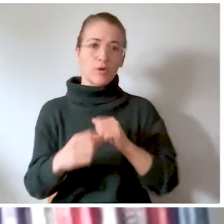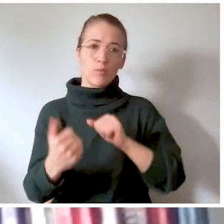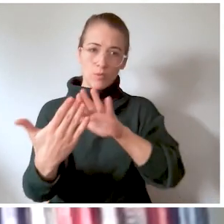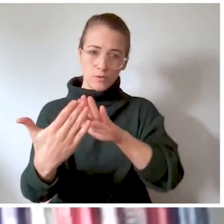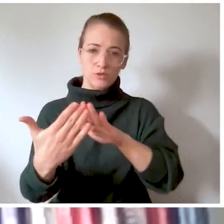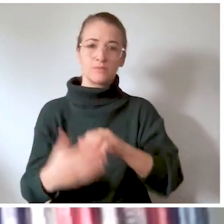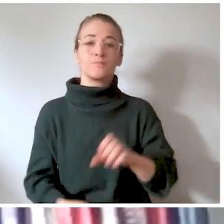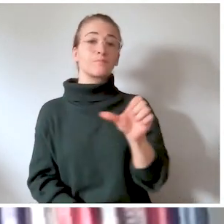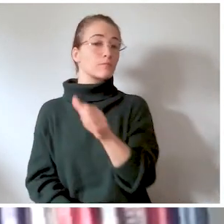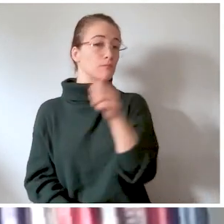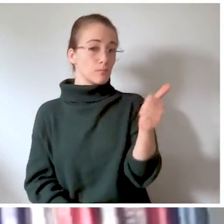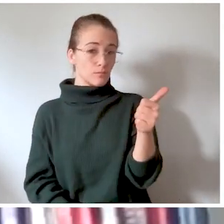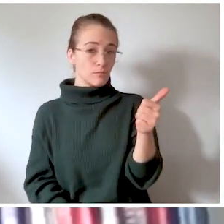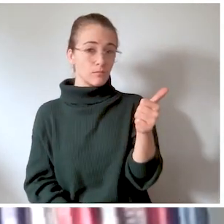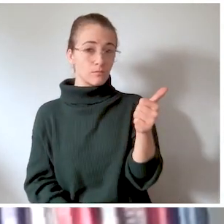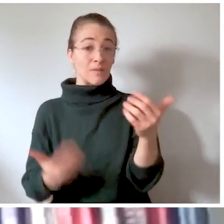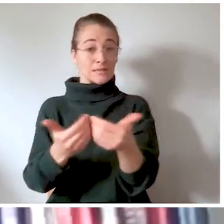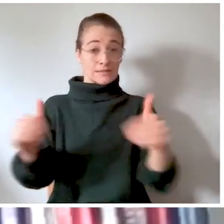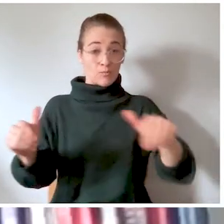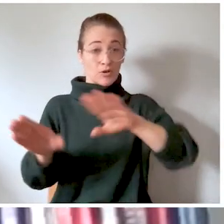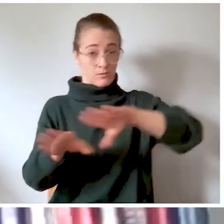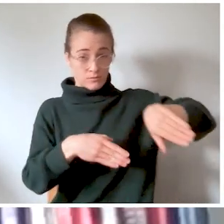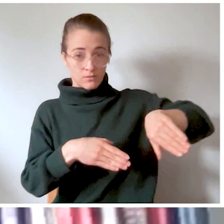The other thing to do separately is to reach out to your elected leaders.